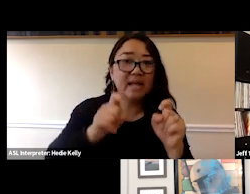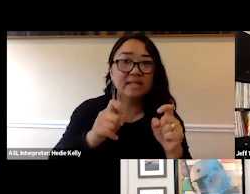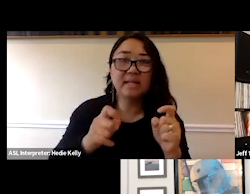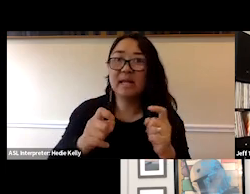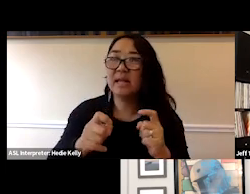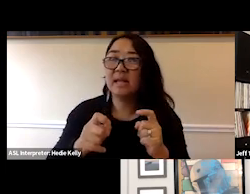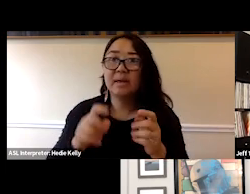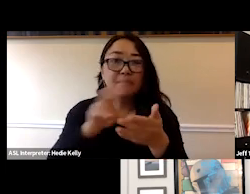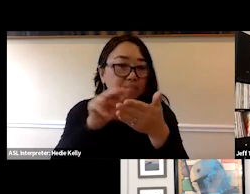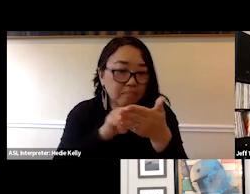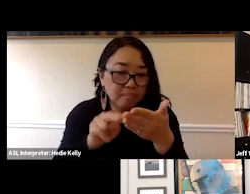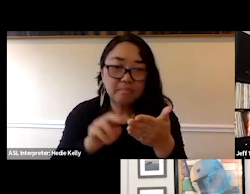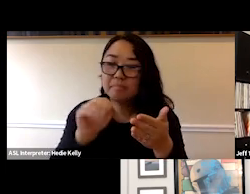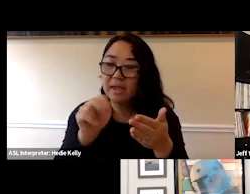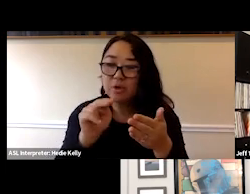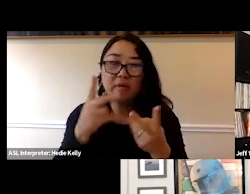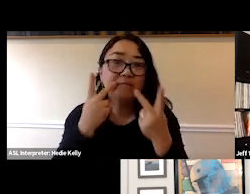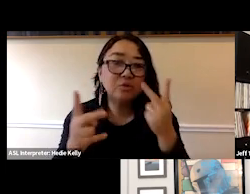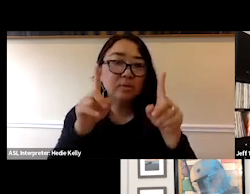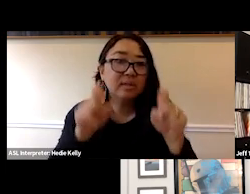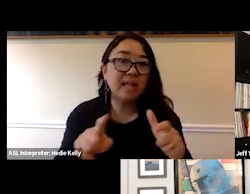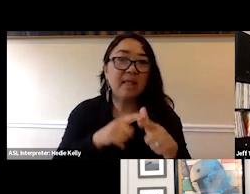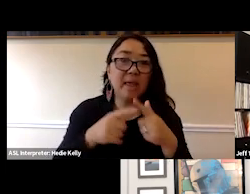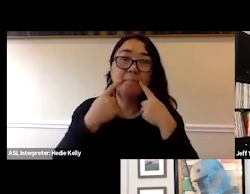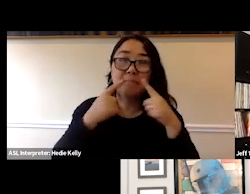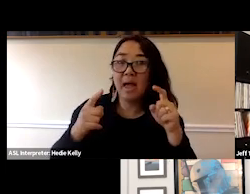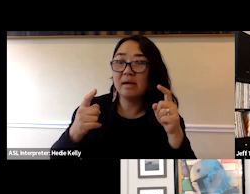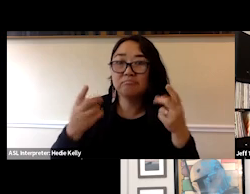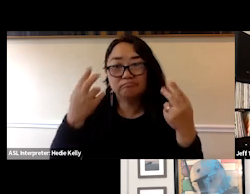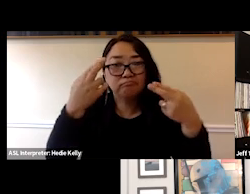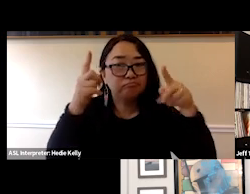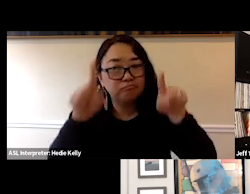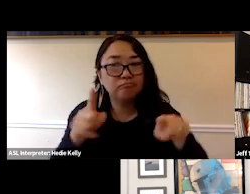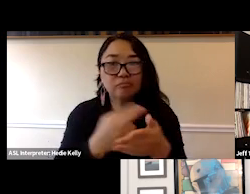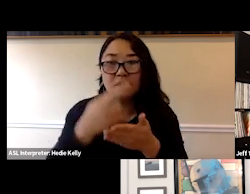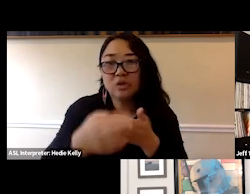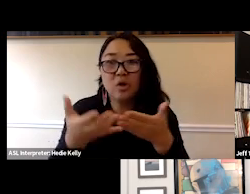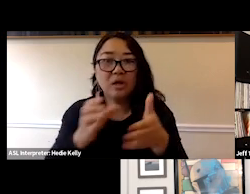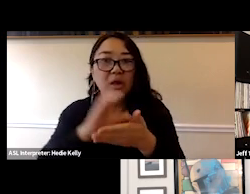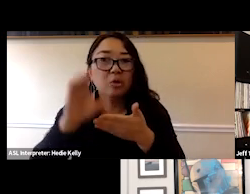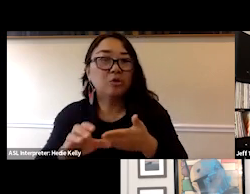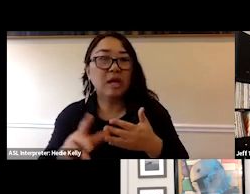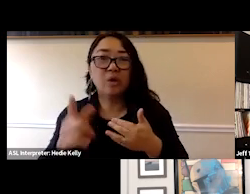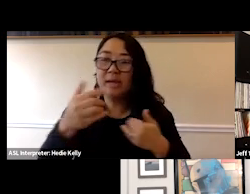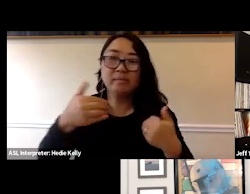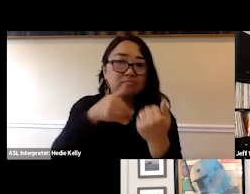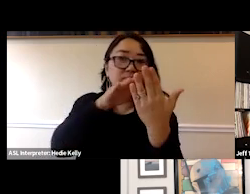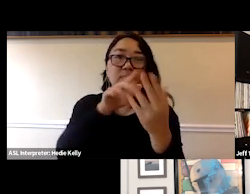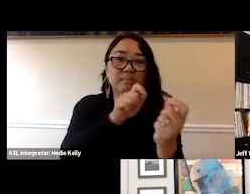things of that nature is coming up with a conclusion of, okay, we encountered this scenario, we encountered this problem or challenge,